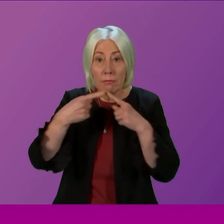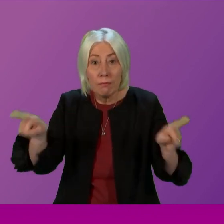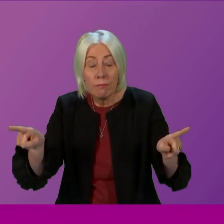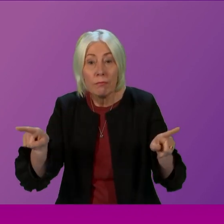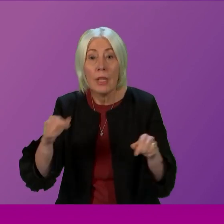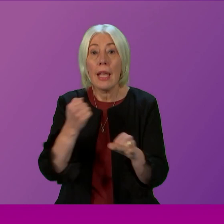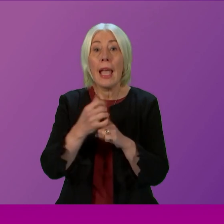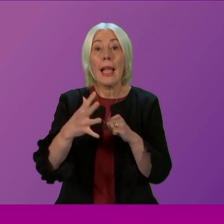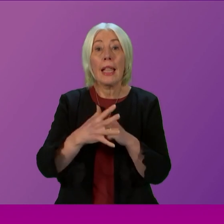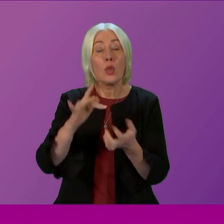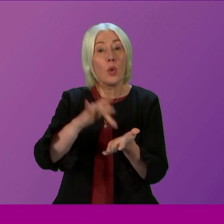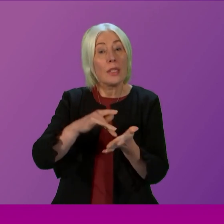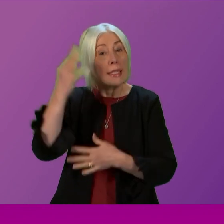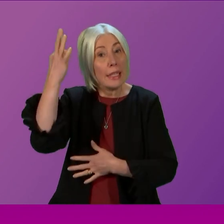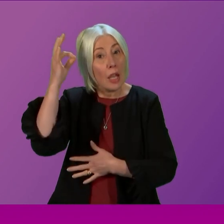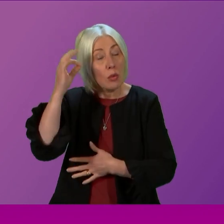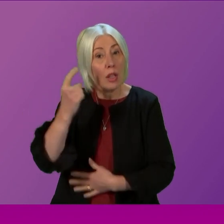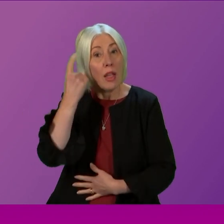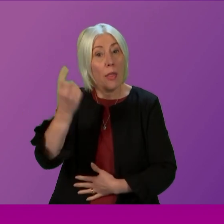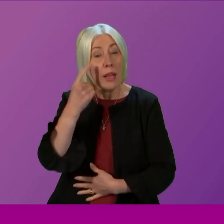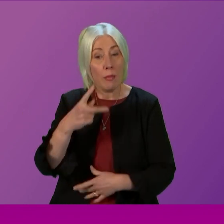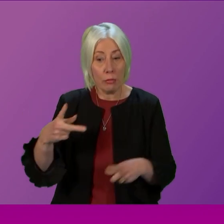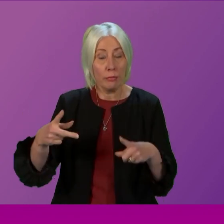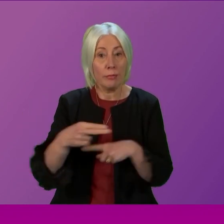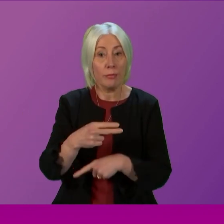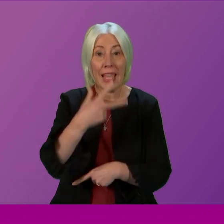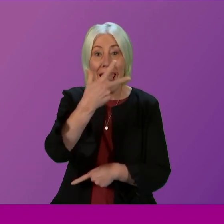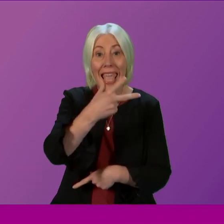Council is considering cutting 800 teaching posts.